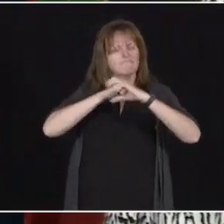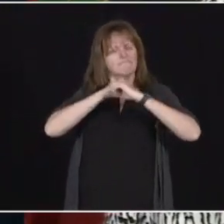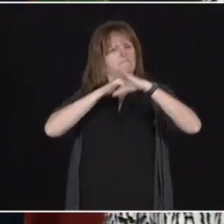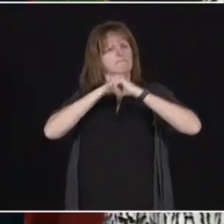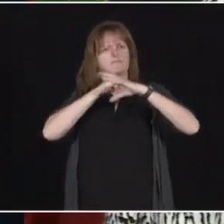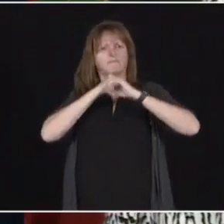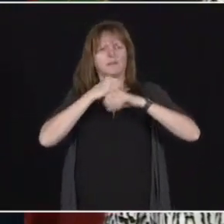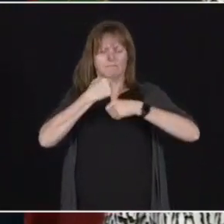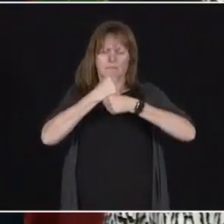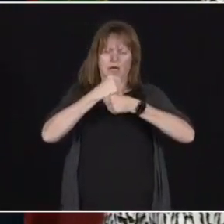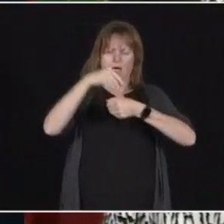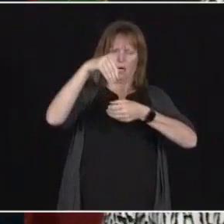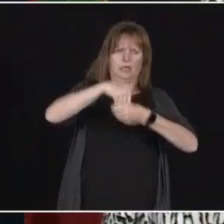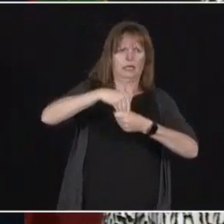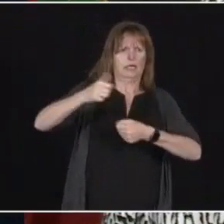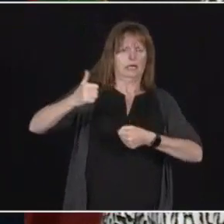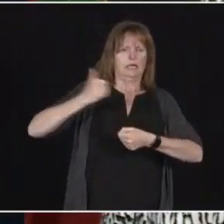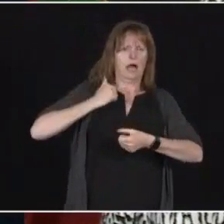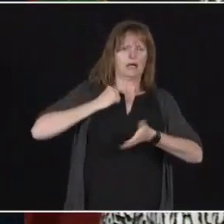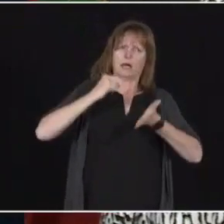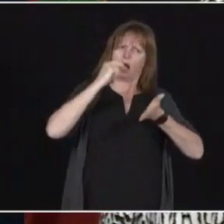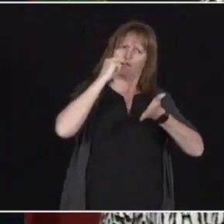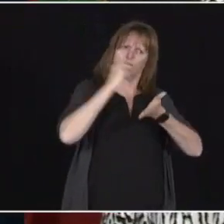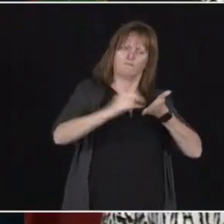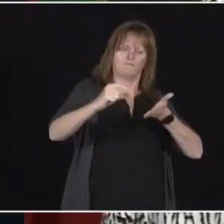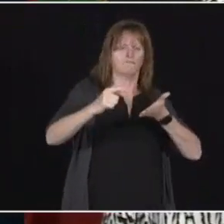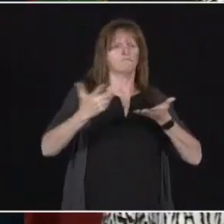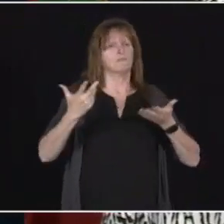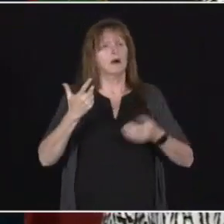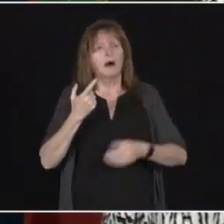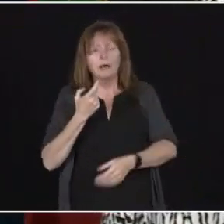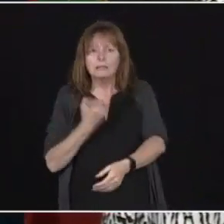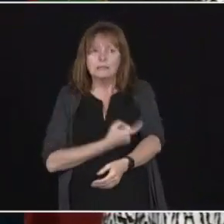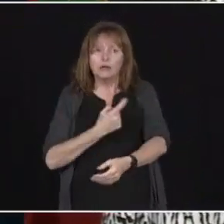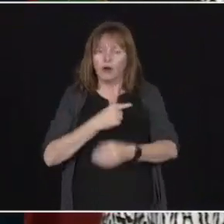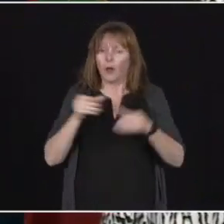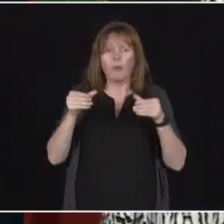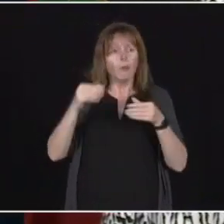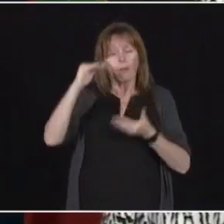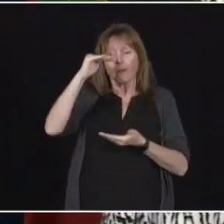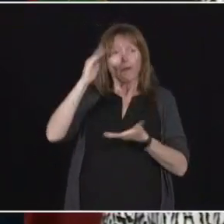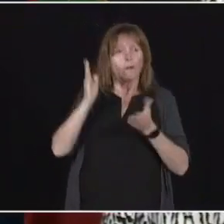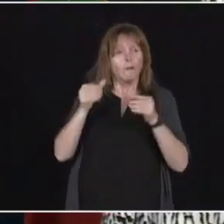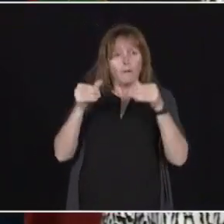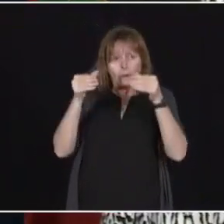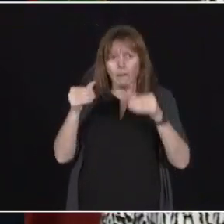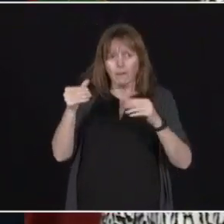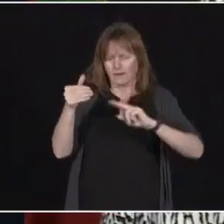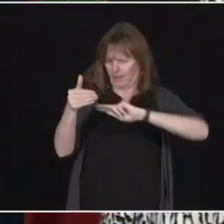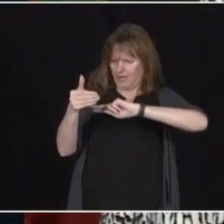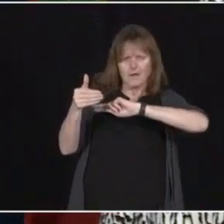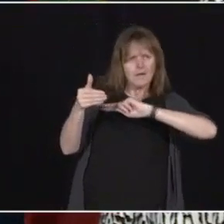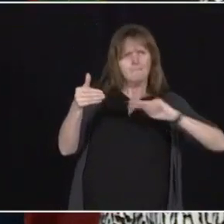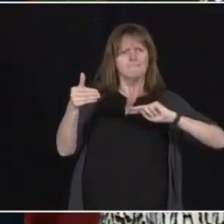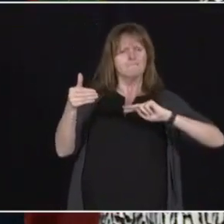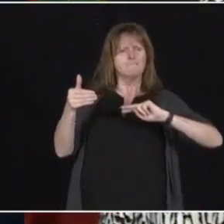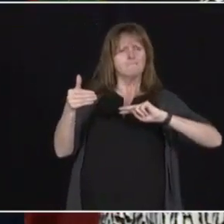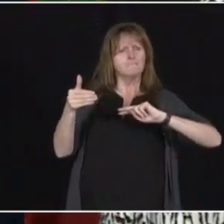over the next couple of weeks, as I have at the retail Association, with the manufacturers, the foods, and other goods, let's promote made in Canada.